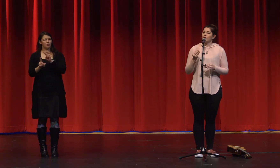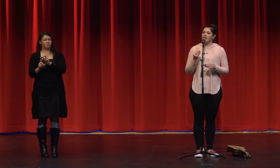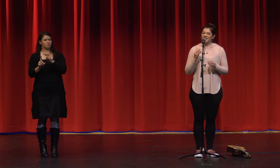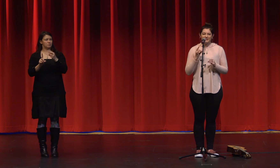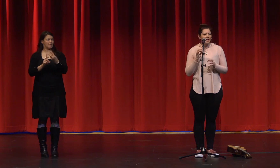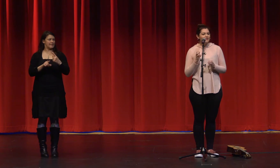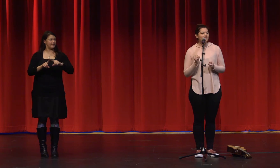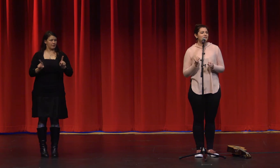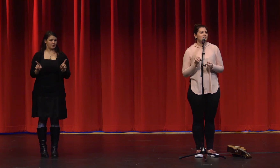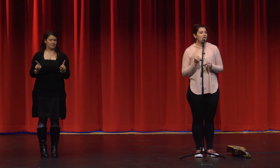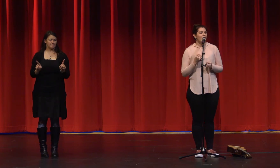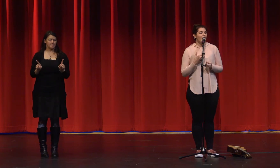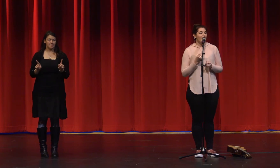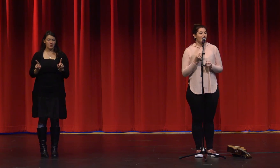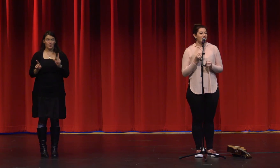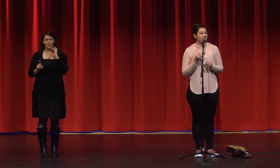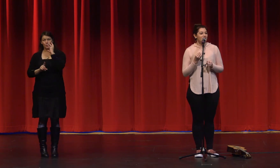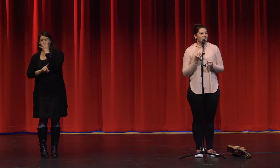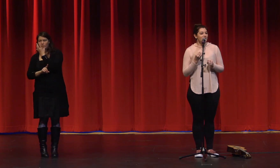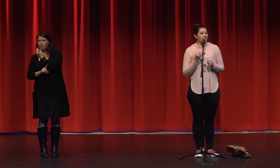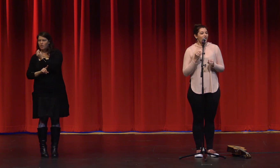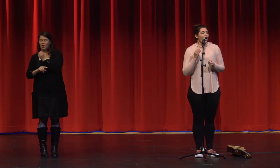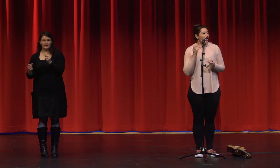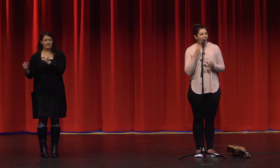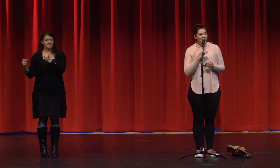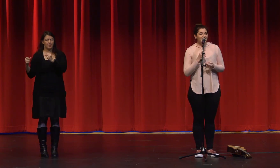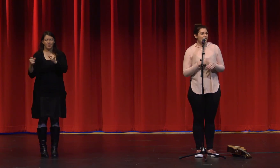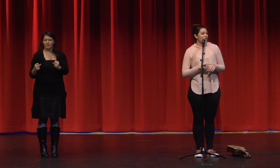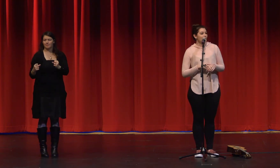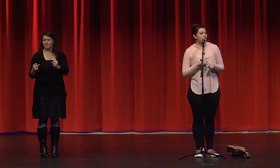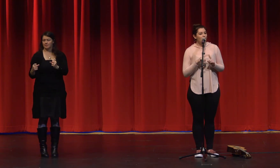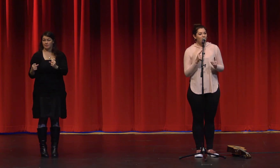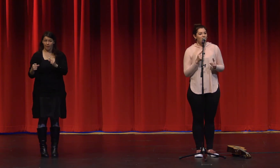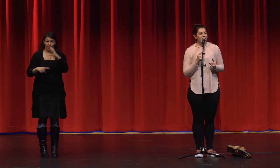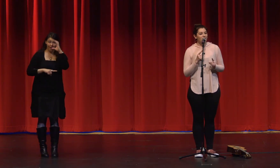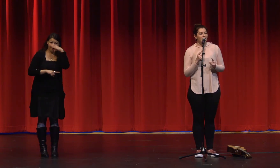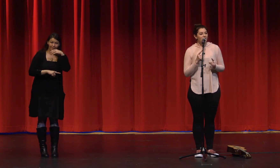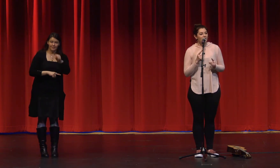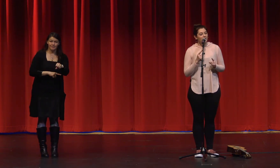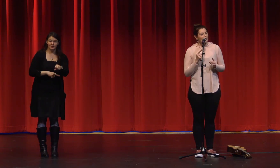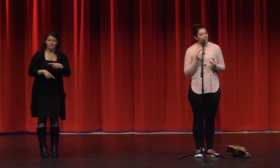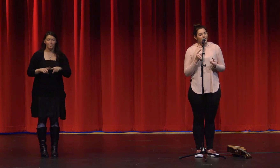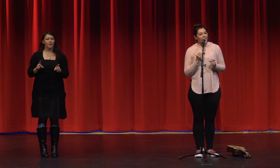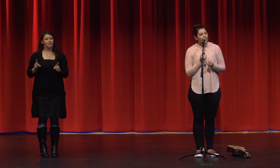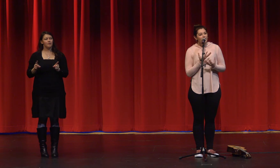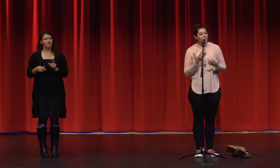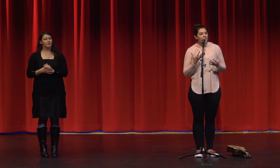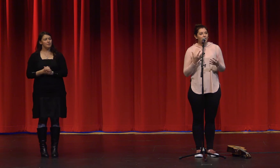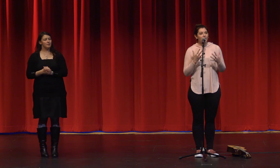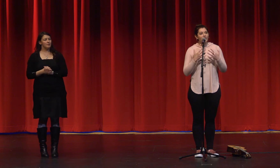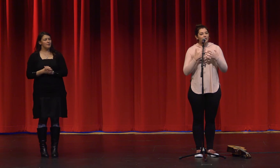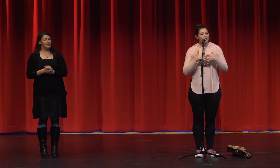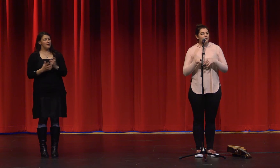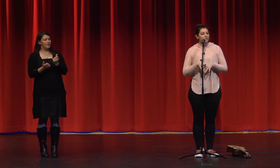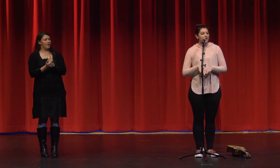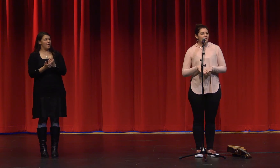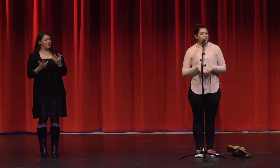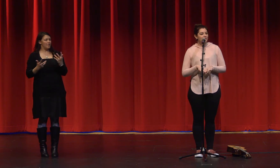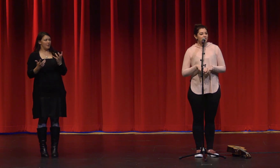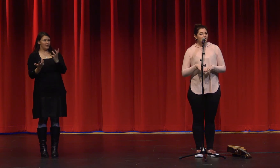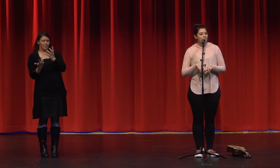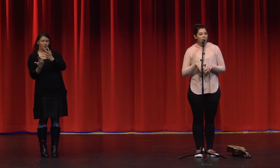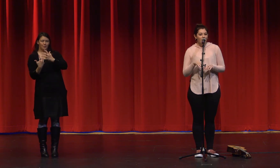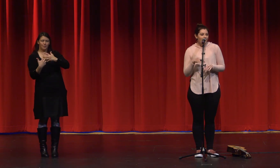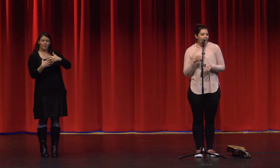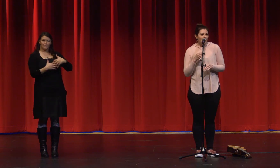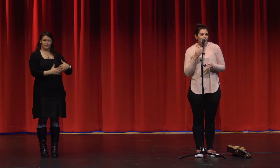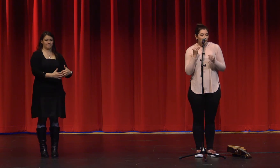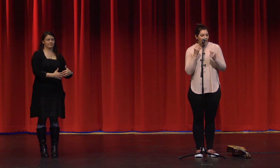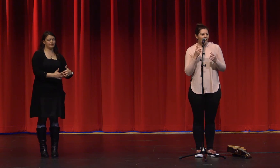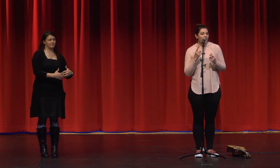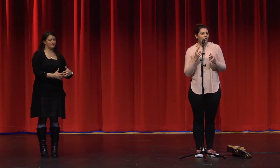and intense, and odd at times, but everything fell into place. You wake up,